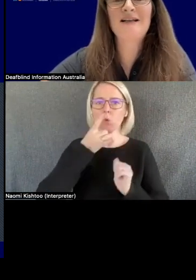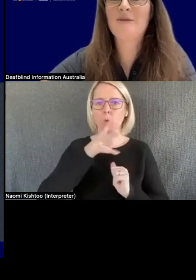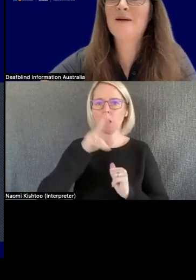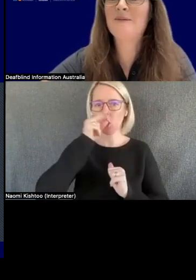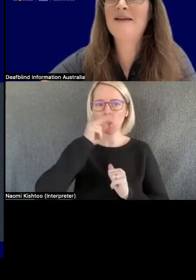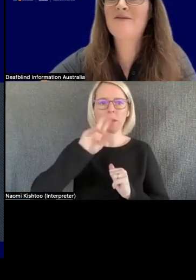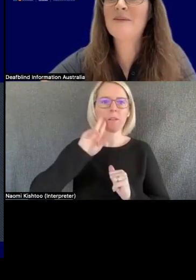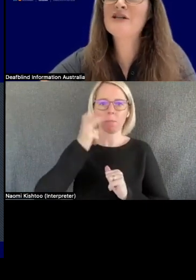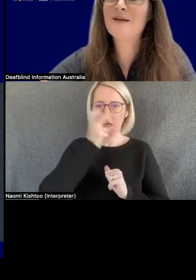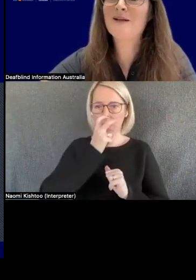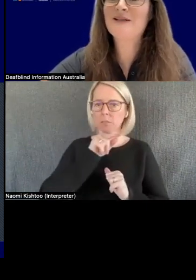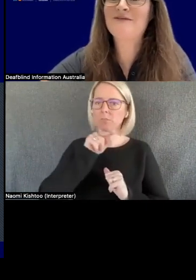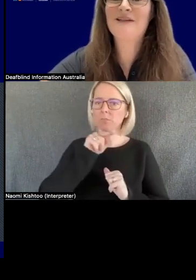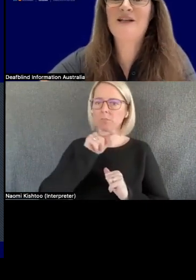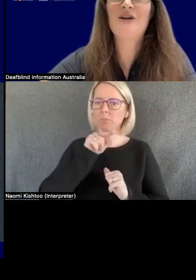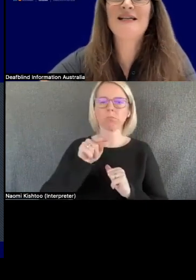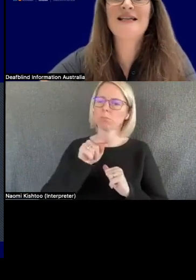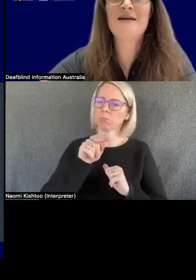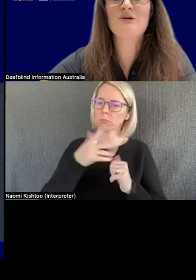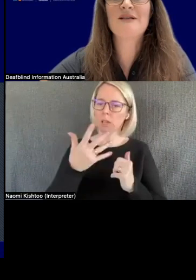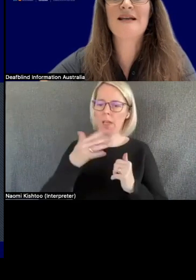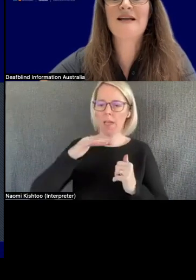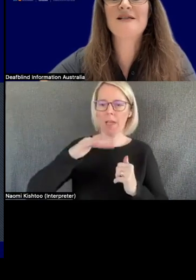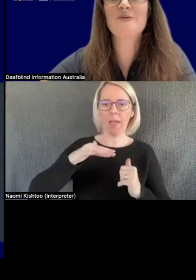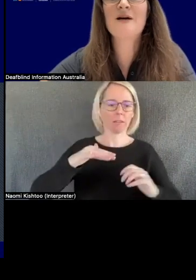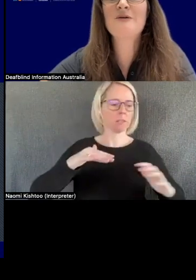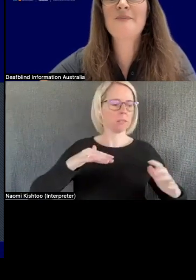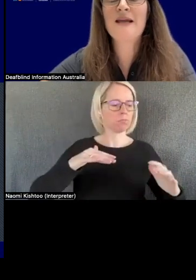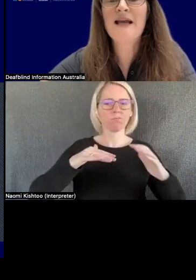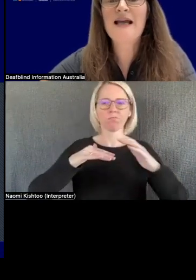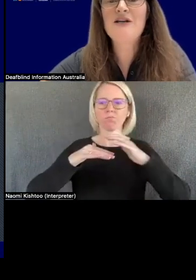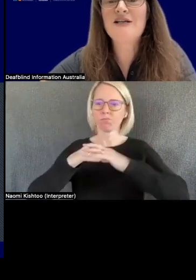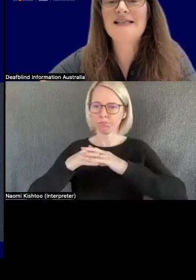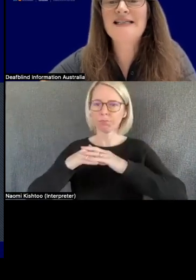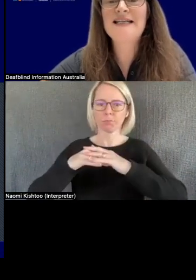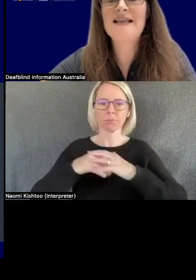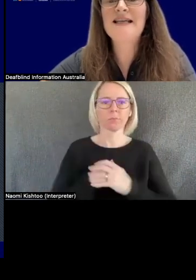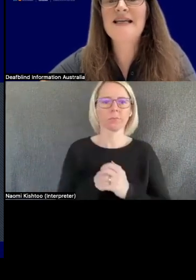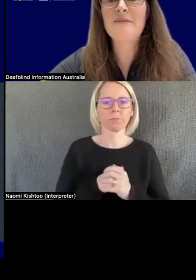little bit of information but lots of video examples there as well. You can see in the